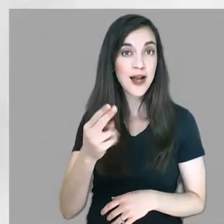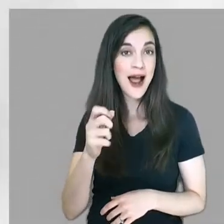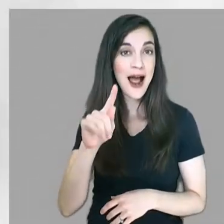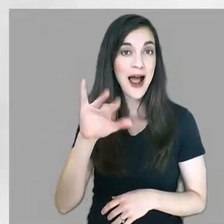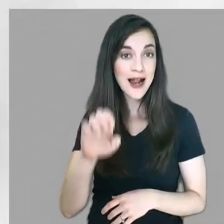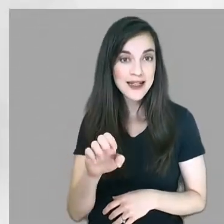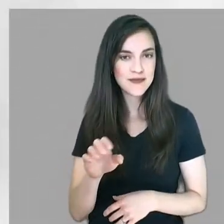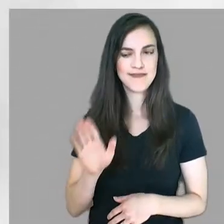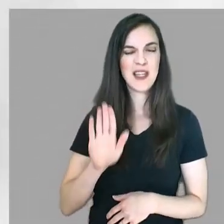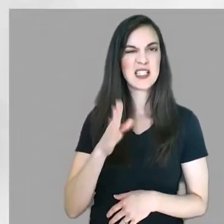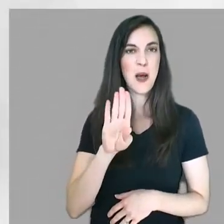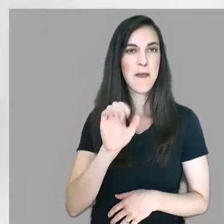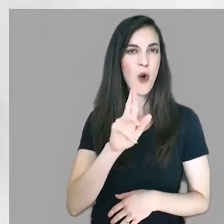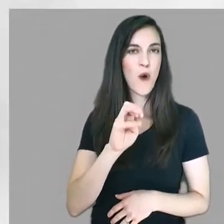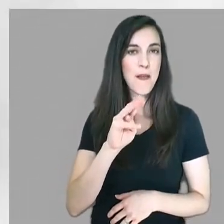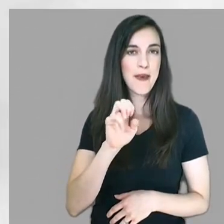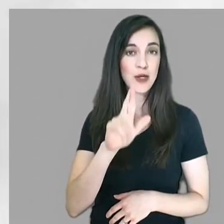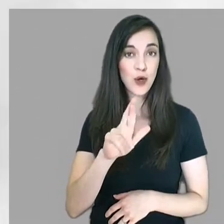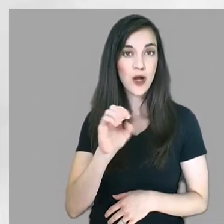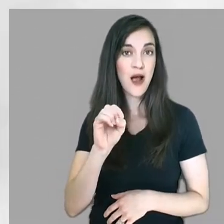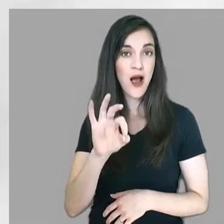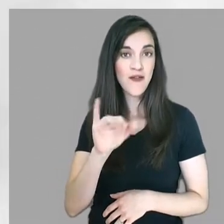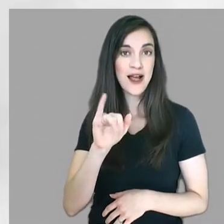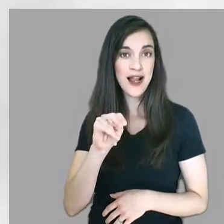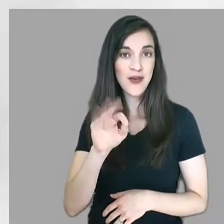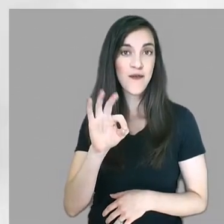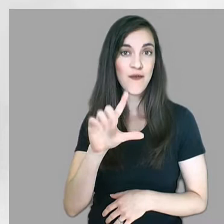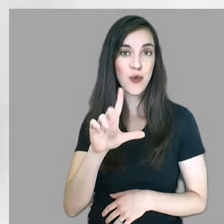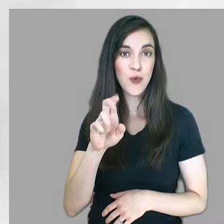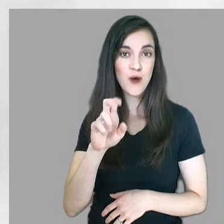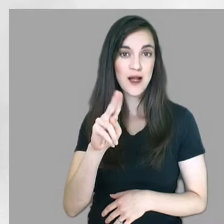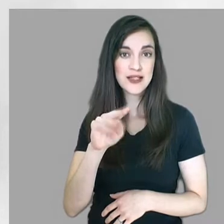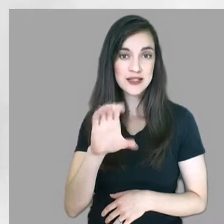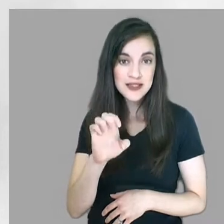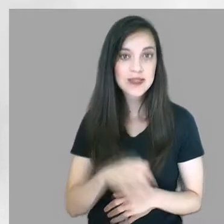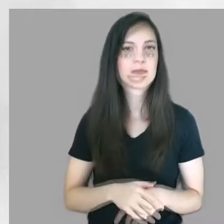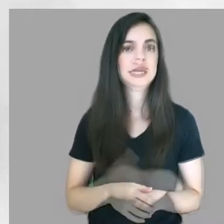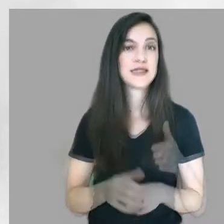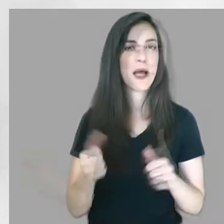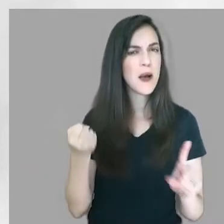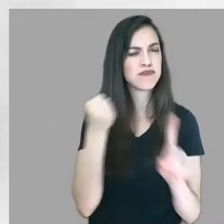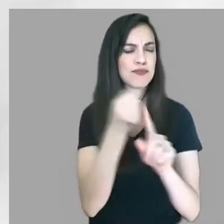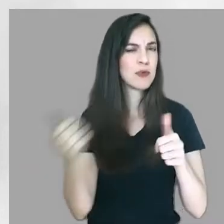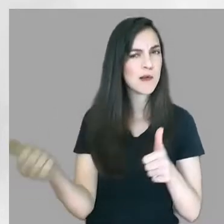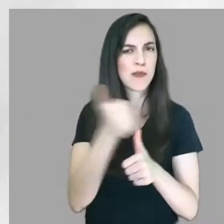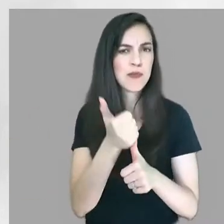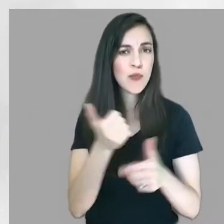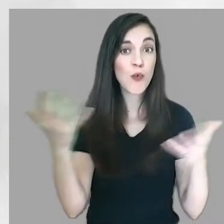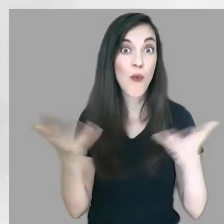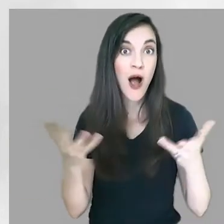According to John Hattie and his Barometer of Influence, collective teacher efficacy is the #1,